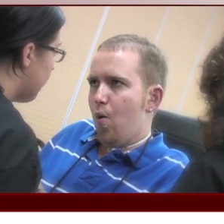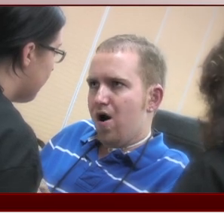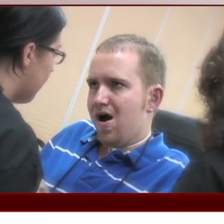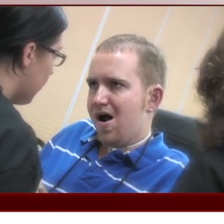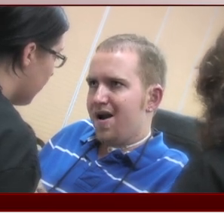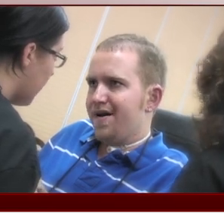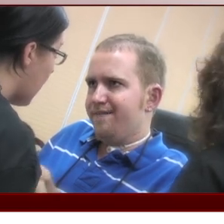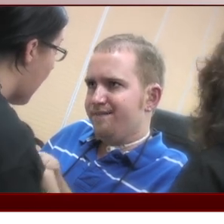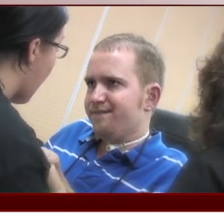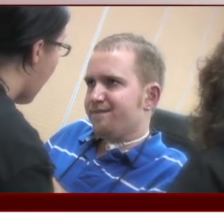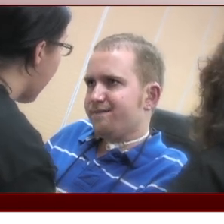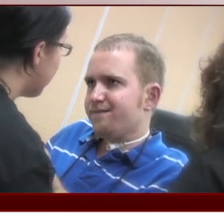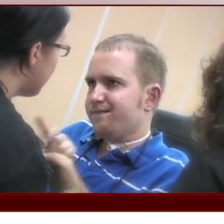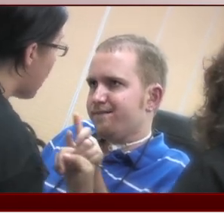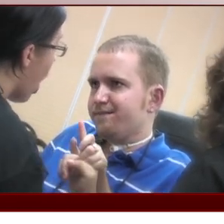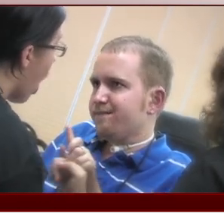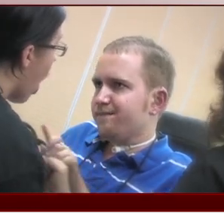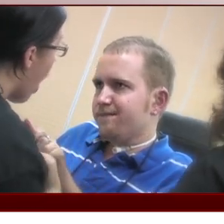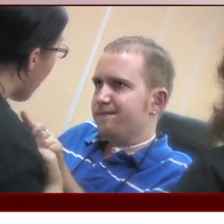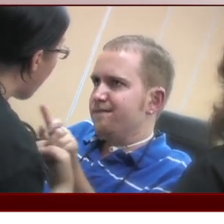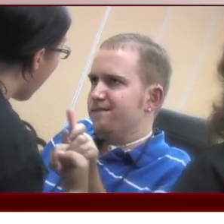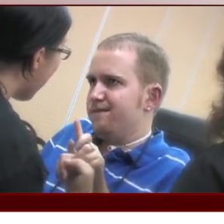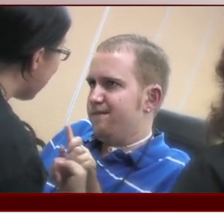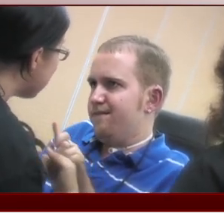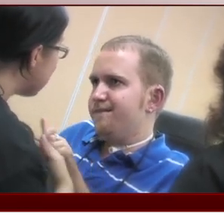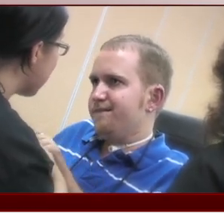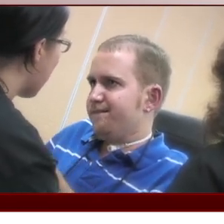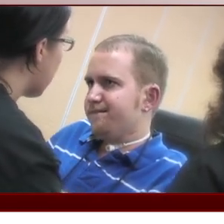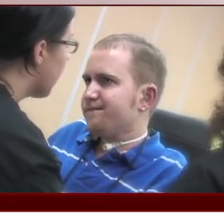If you are asked to repeat yourself several times,